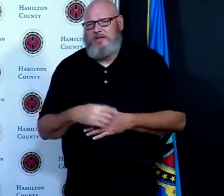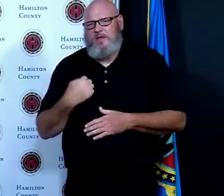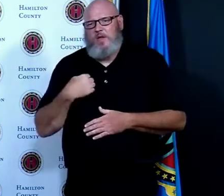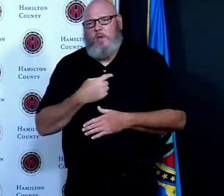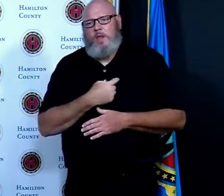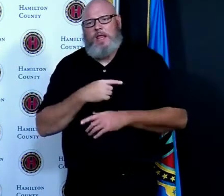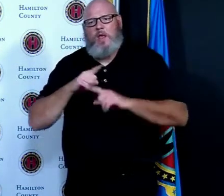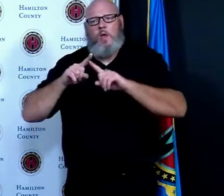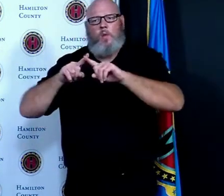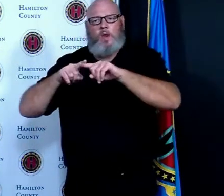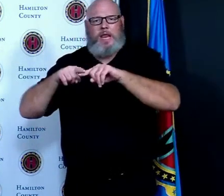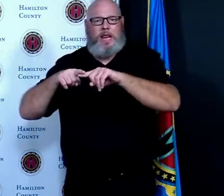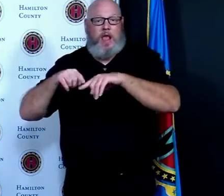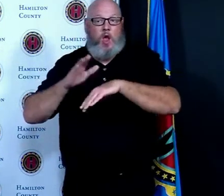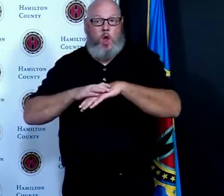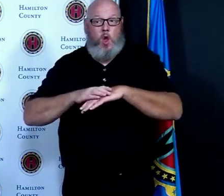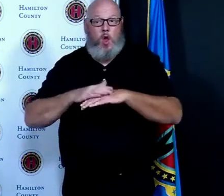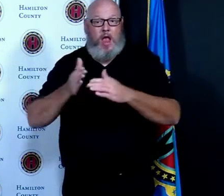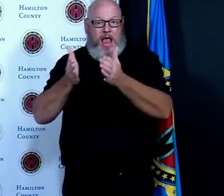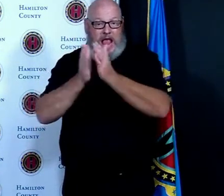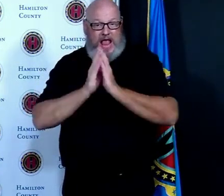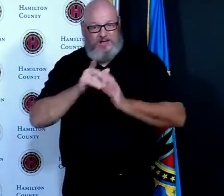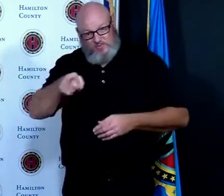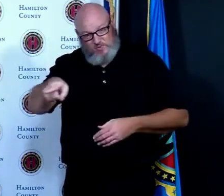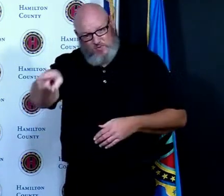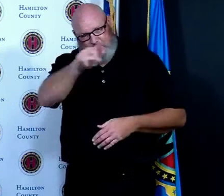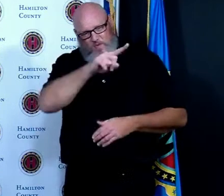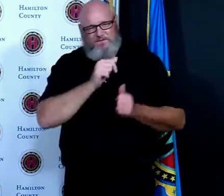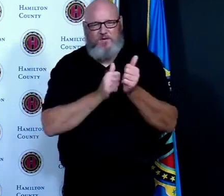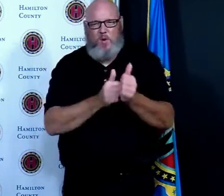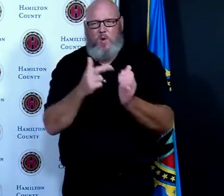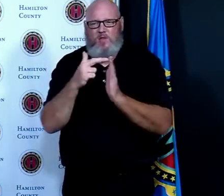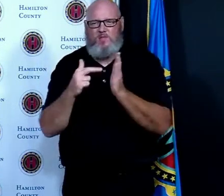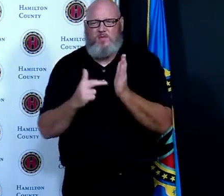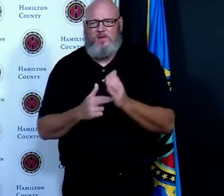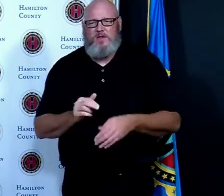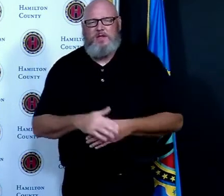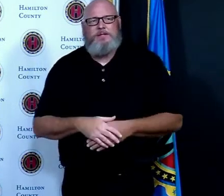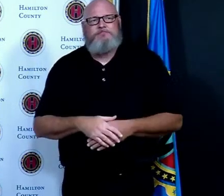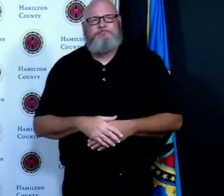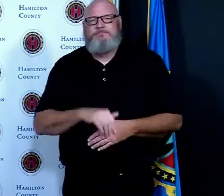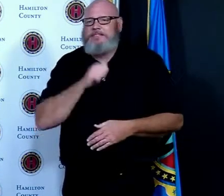experts and not enough emphasis on establishing some hard and fast rules at this point as we head